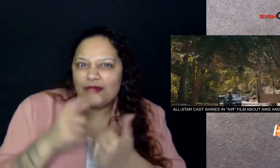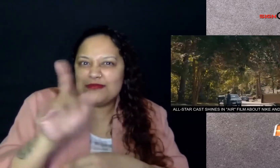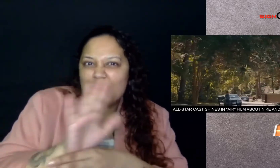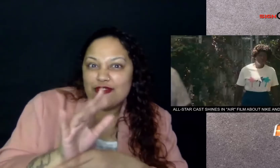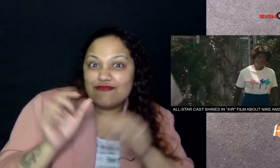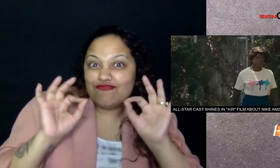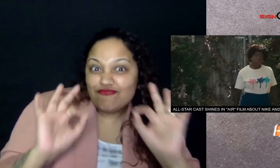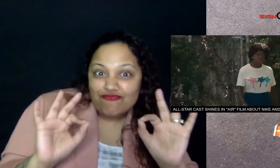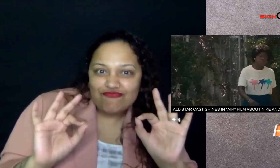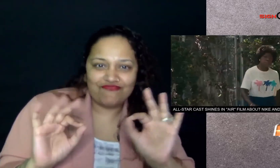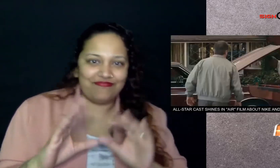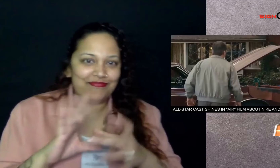what you think about the movie.